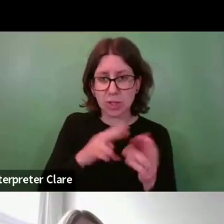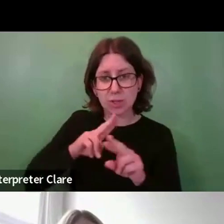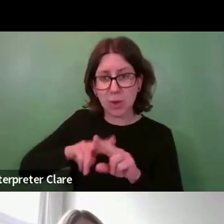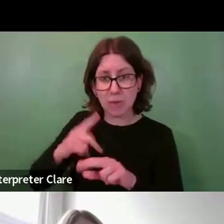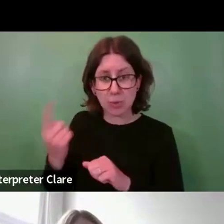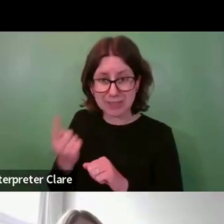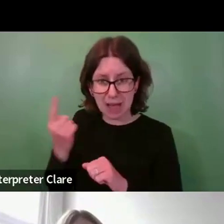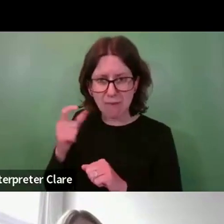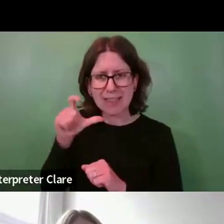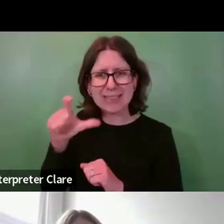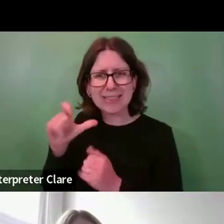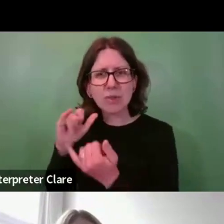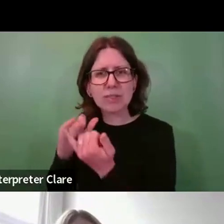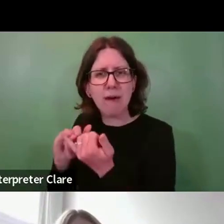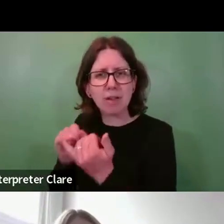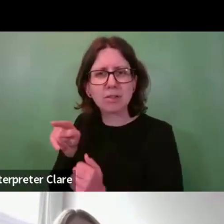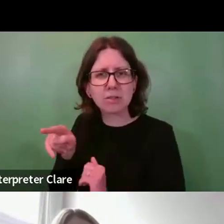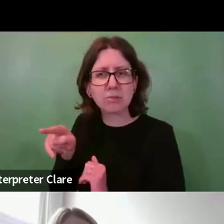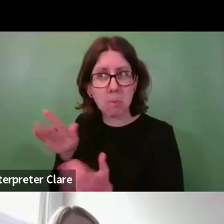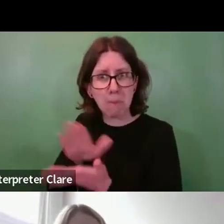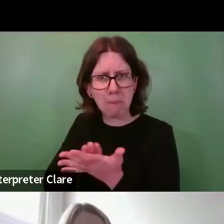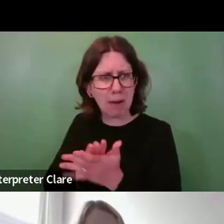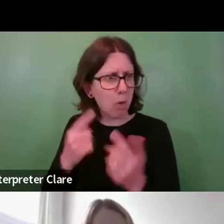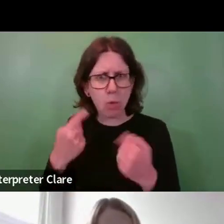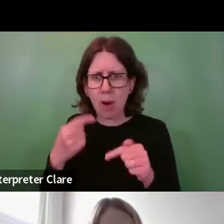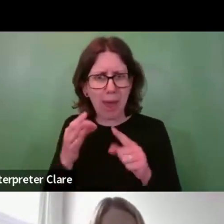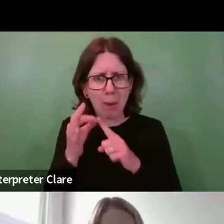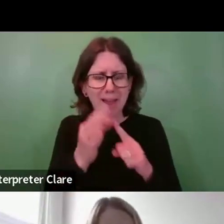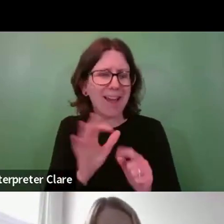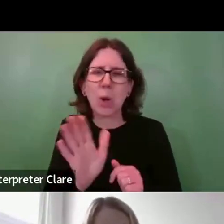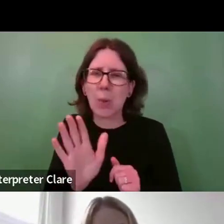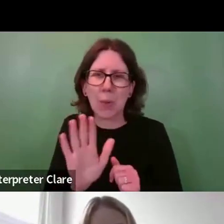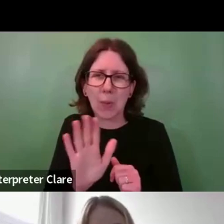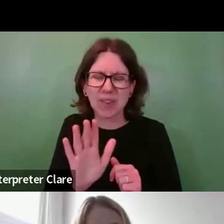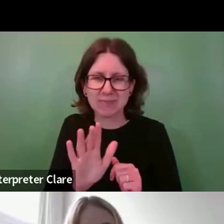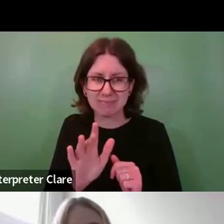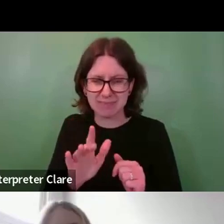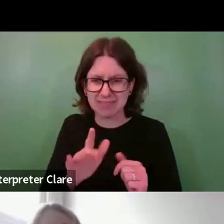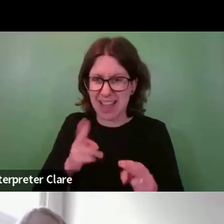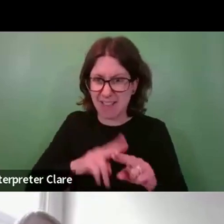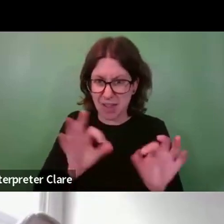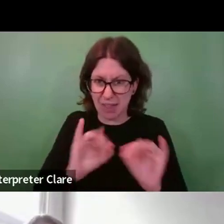in itself wouldn't be a, a bar to, to actually apply and it's whether or not that could be managed within the role. So,